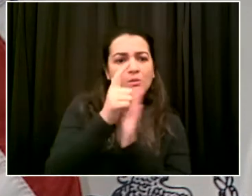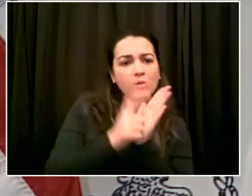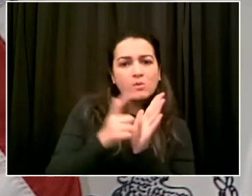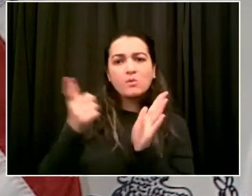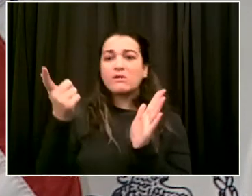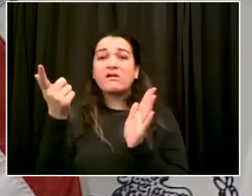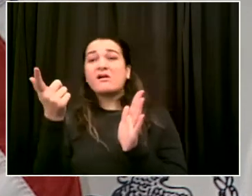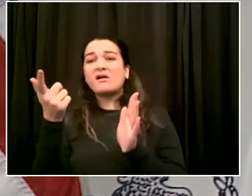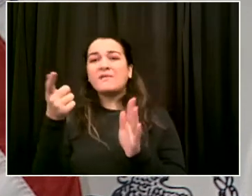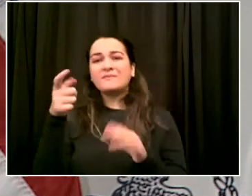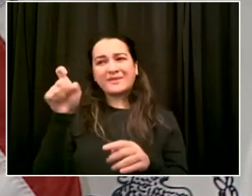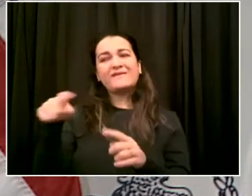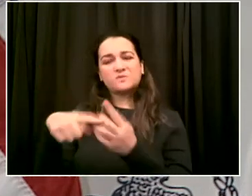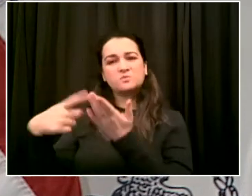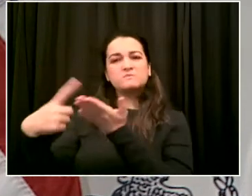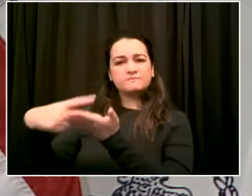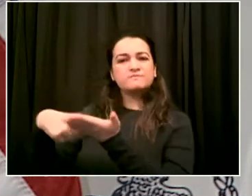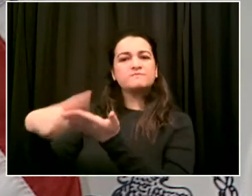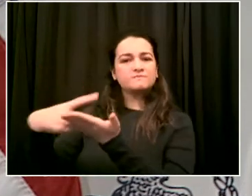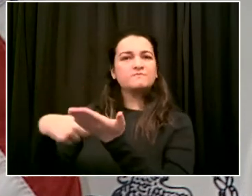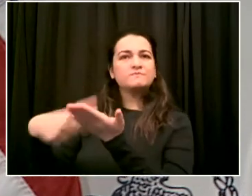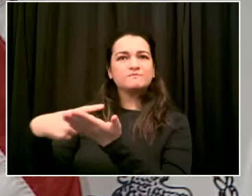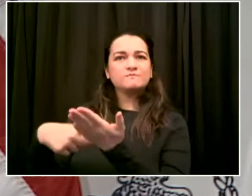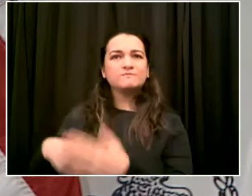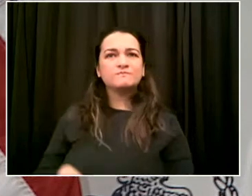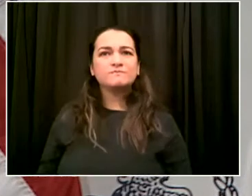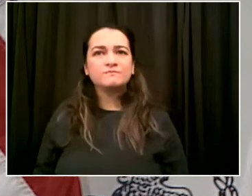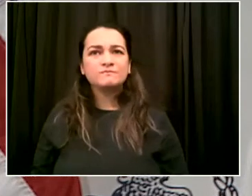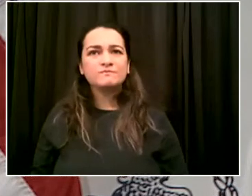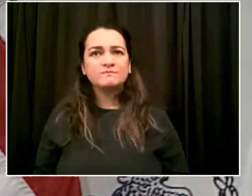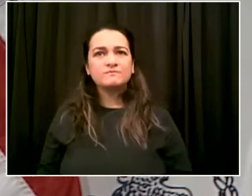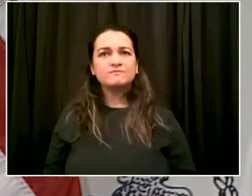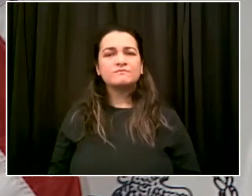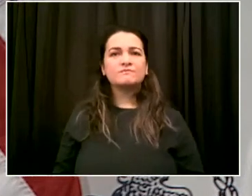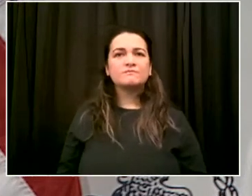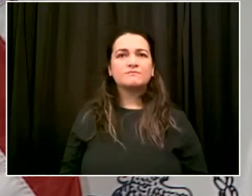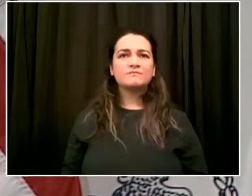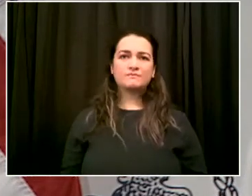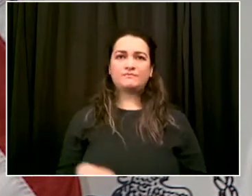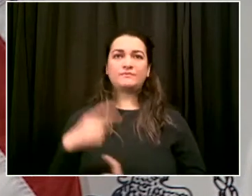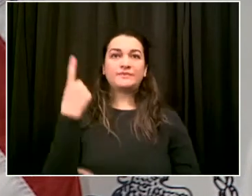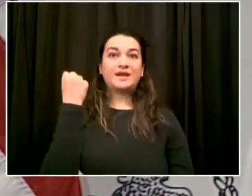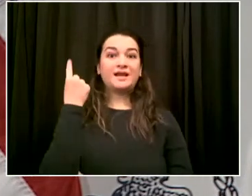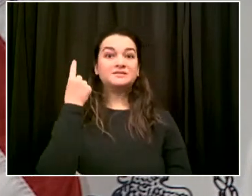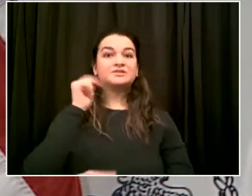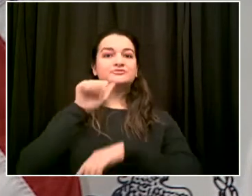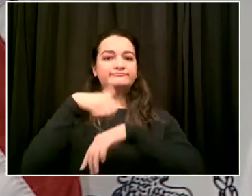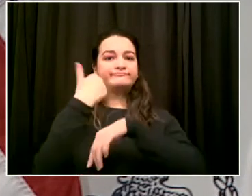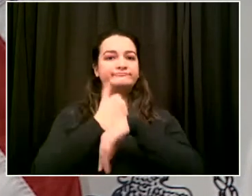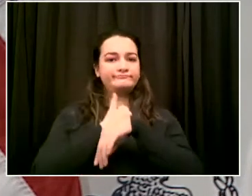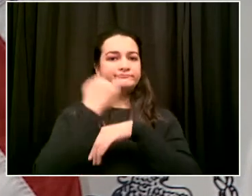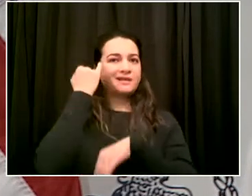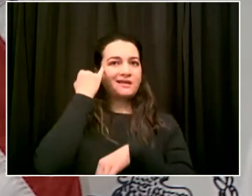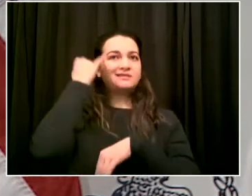REALLY CLEAR CONSEQUENCES AND TRTRNSAPAPANRECC Y. IT MAKES SENSE. LAST YEAR THE FIRST HALF OF THHE YEAR THE